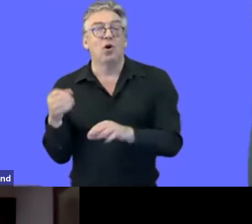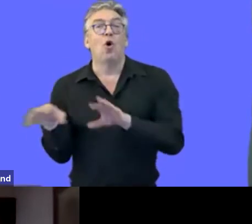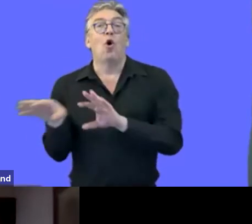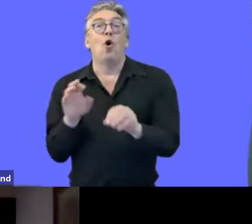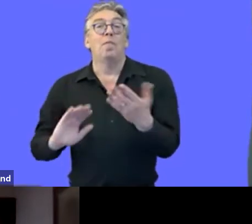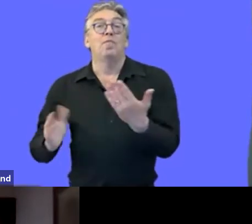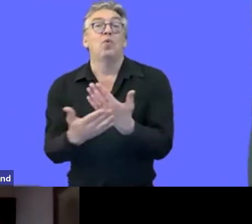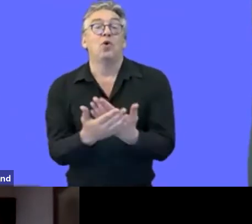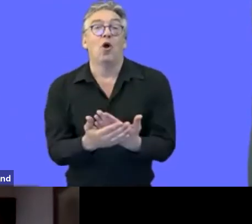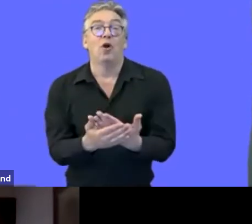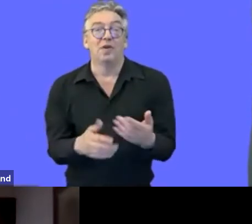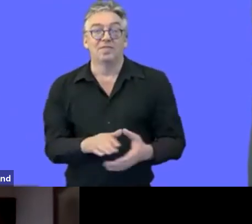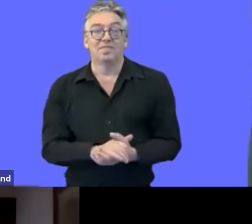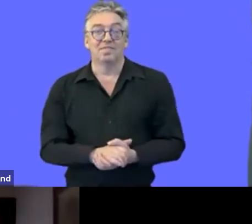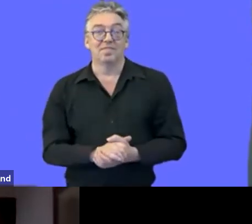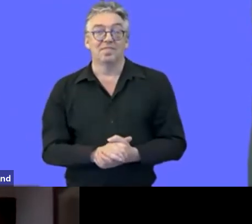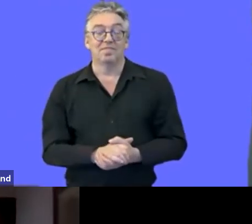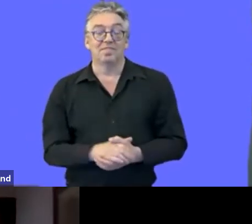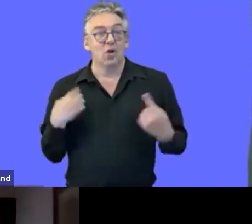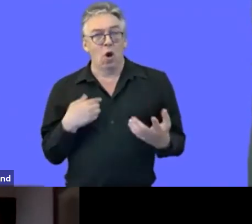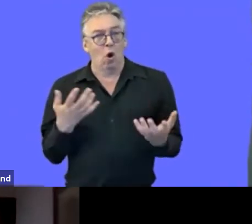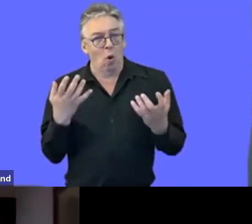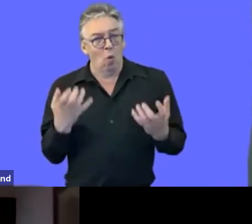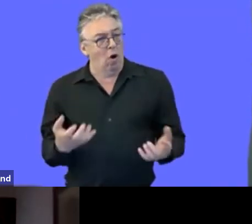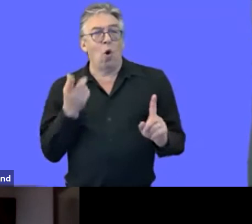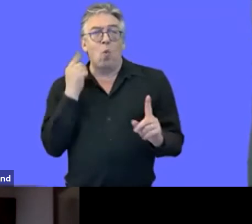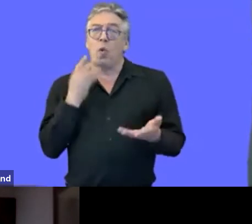for enhancing access to justice for woman's rights under CEDAW